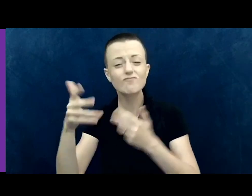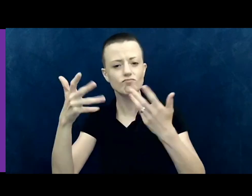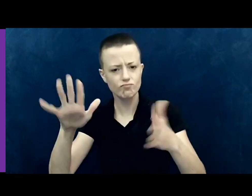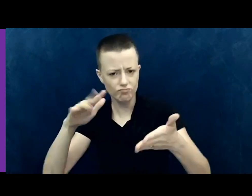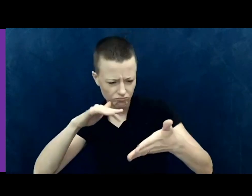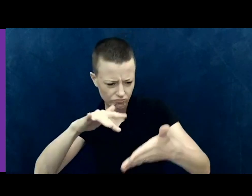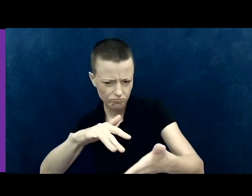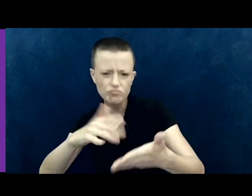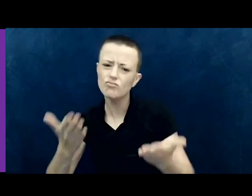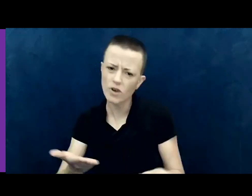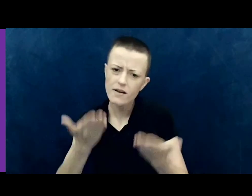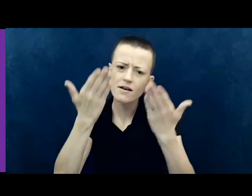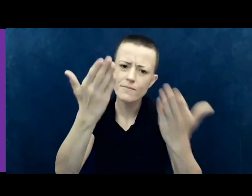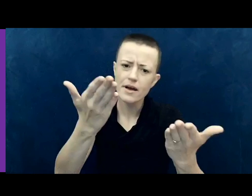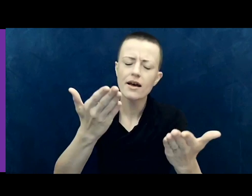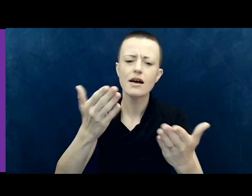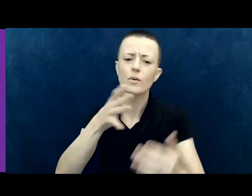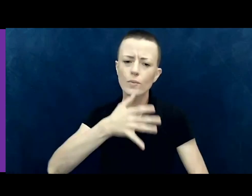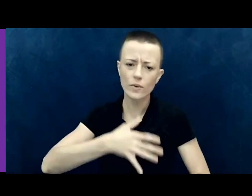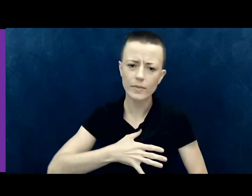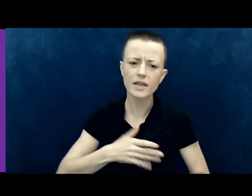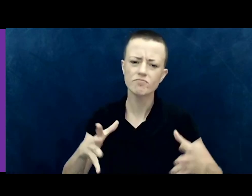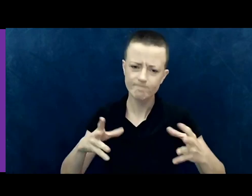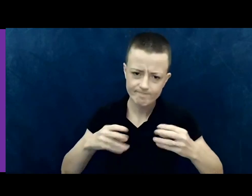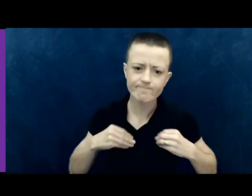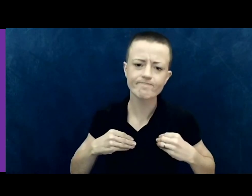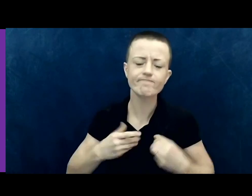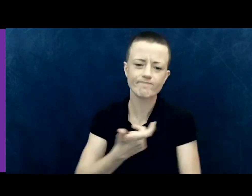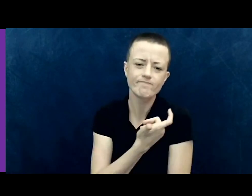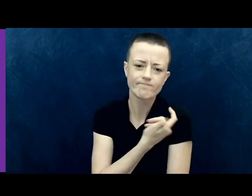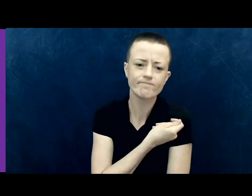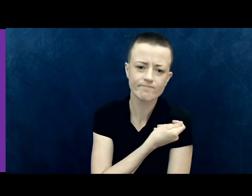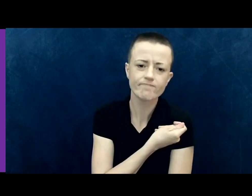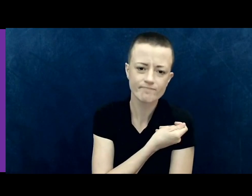With the increasing case rates being driven by the highly contagious Delta variant,